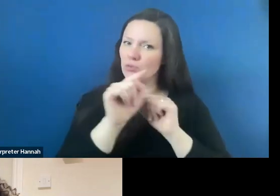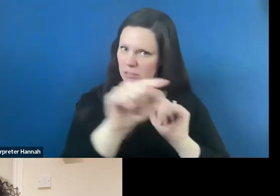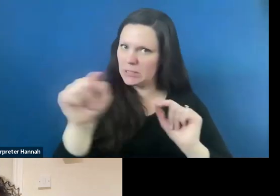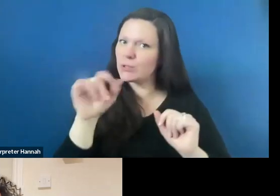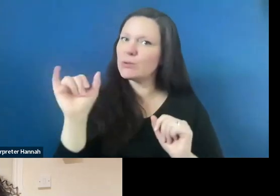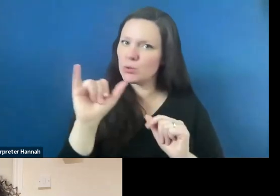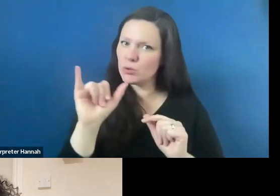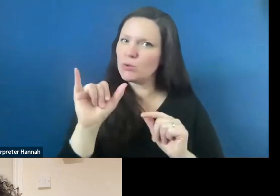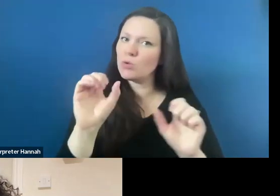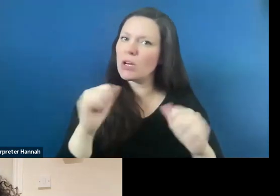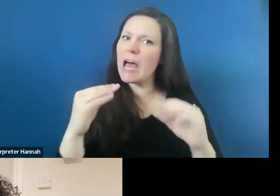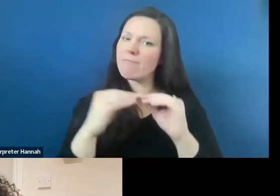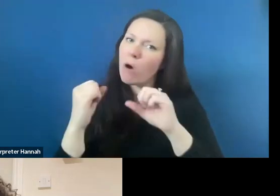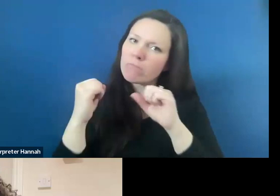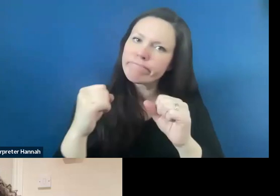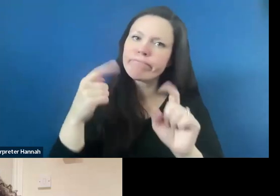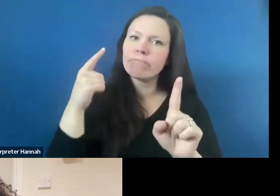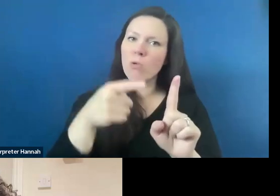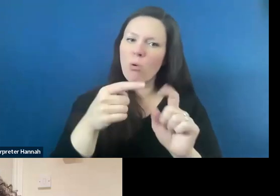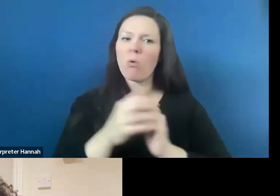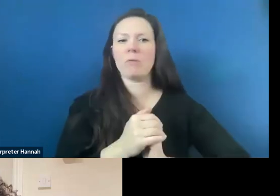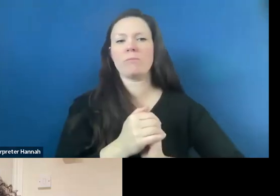by, for instance, doing another round of base realignment